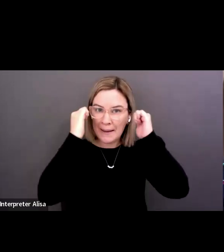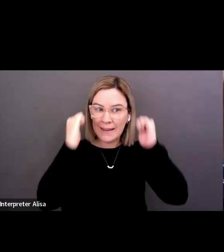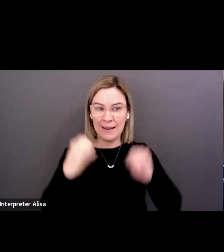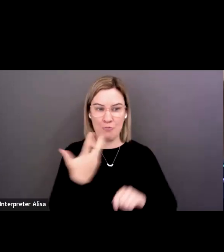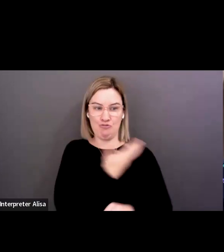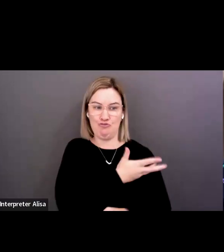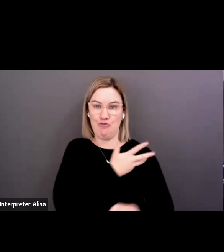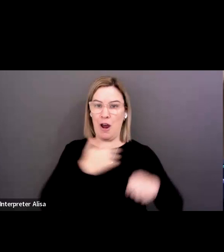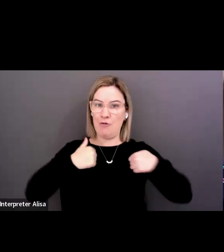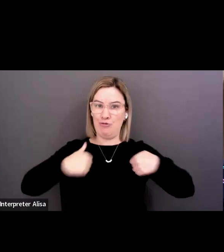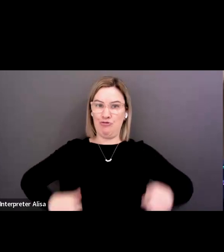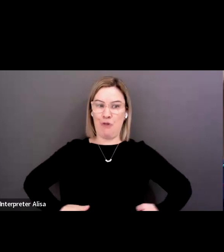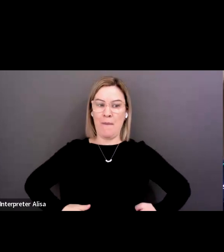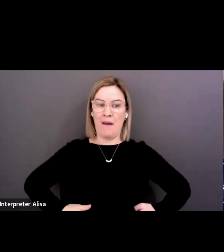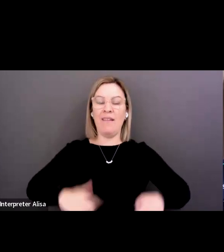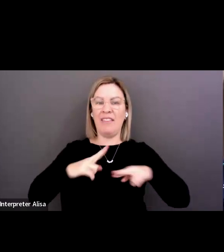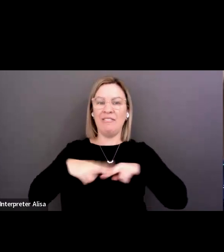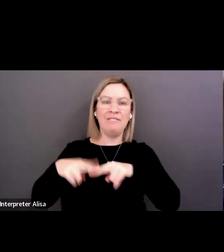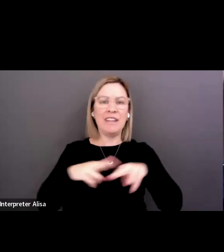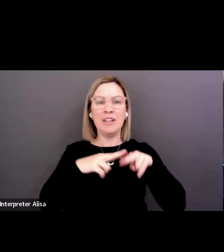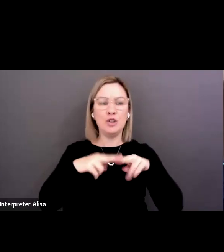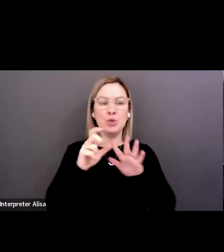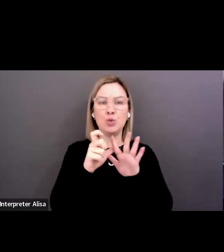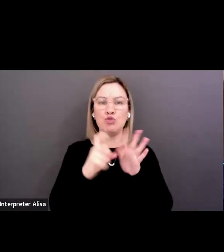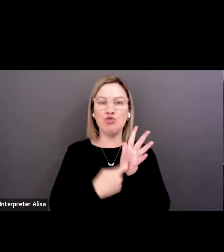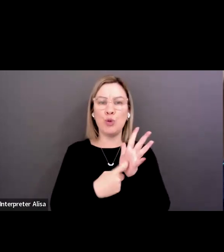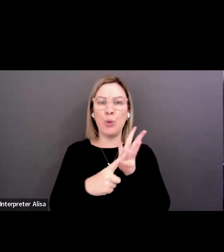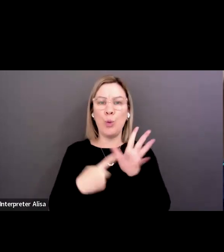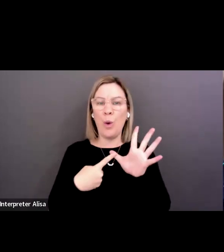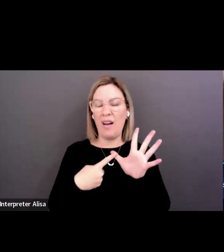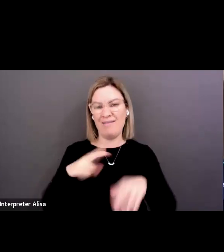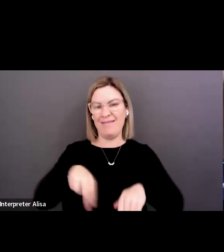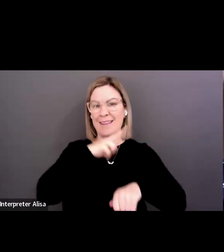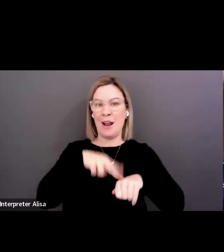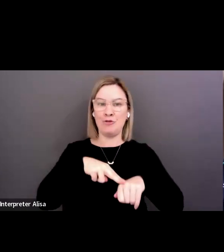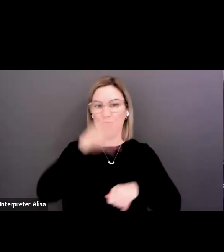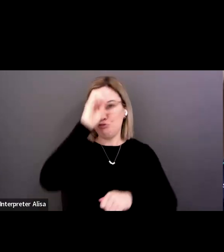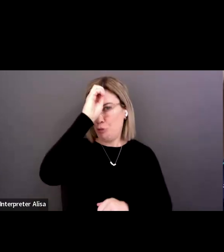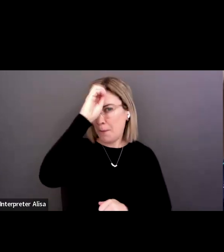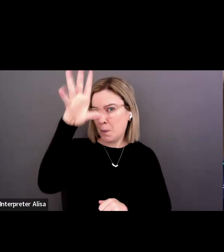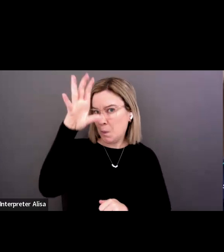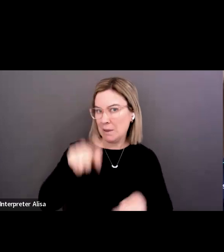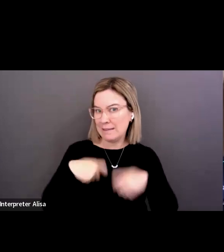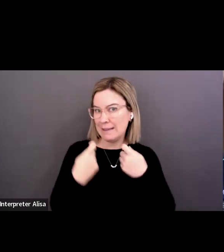Good afternoon. My name is Eliki. I am currently wearing a